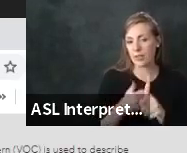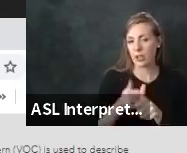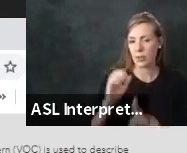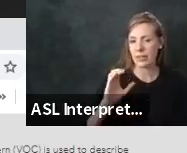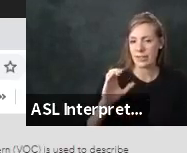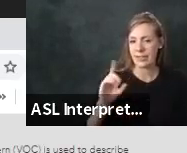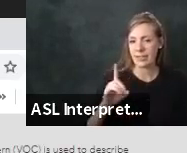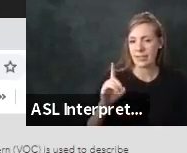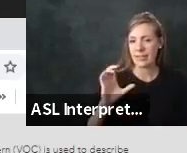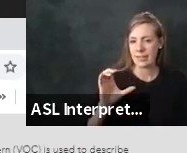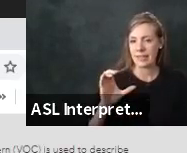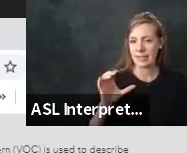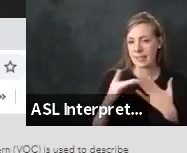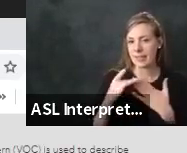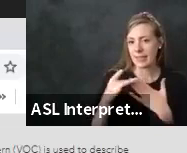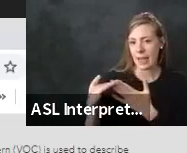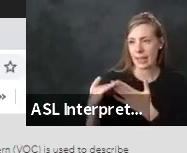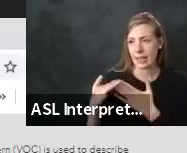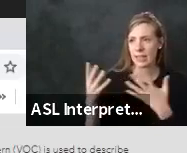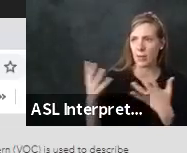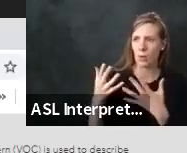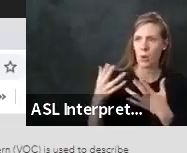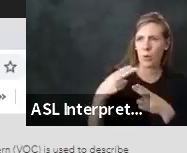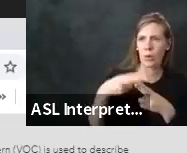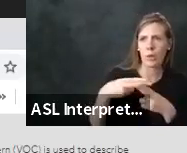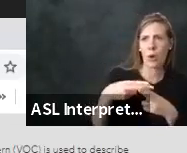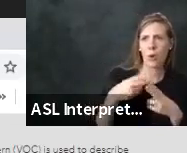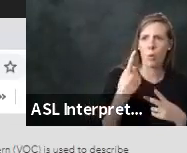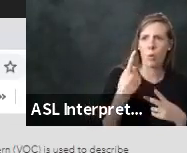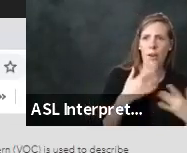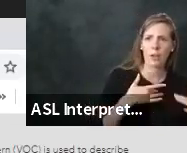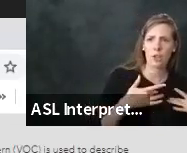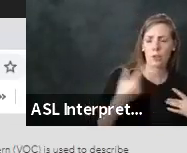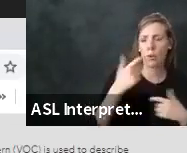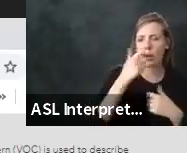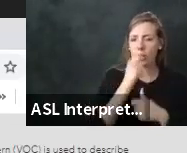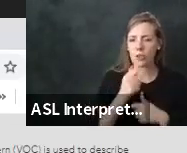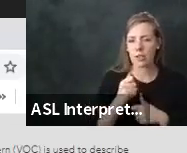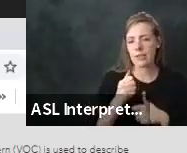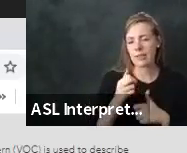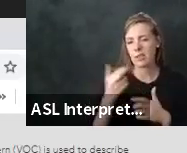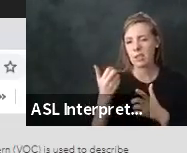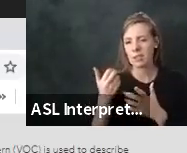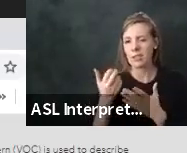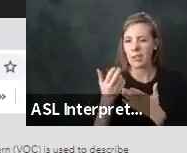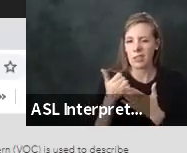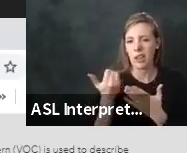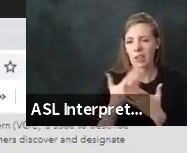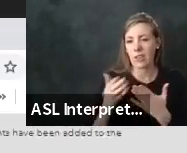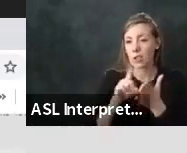What defined is a variant of concern and interest. And there's resources here. If you wish to know more about how those